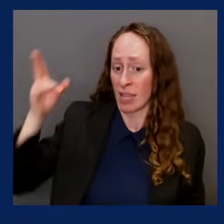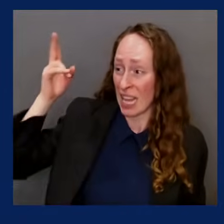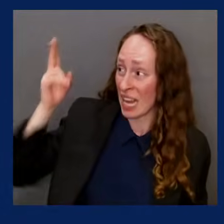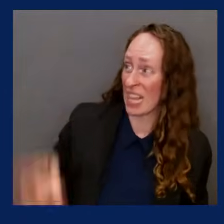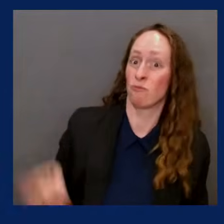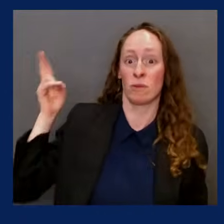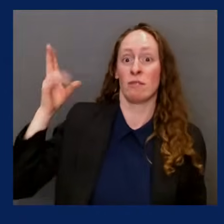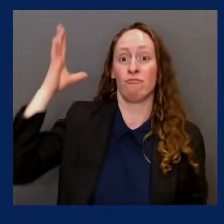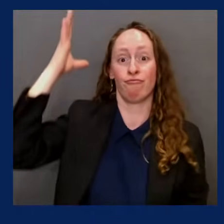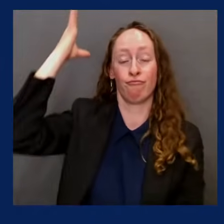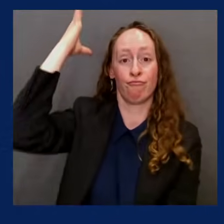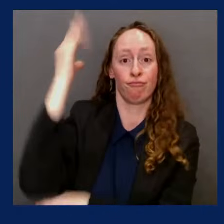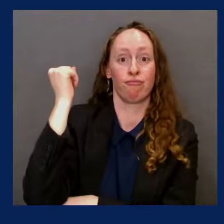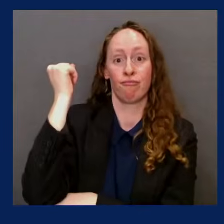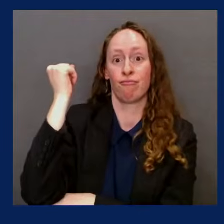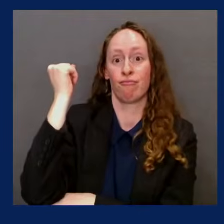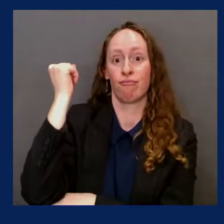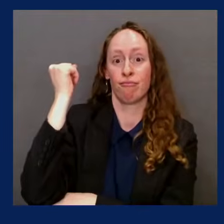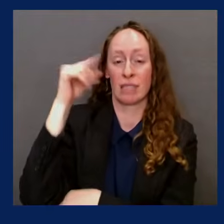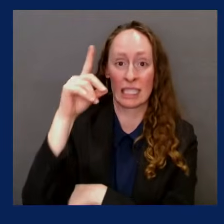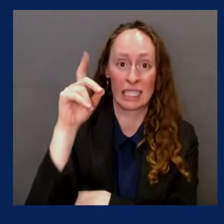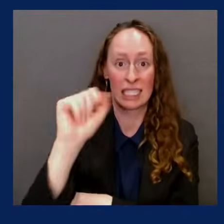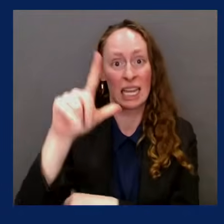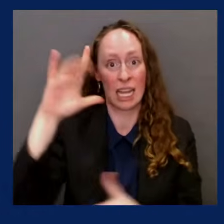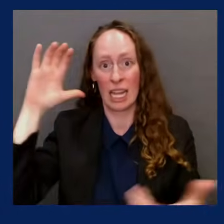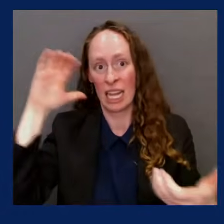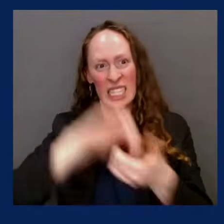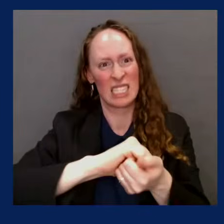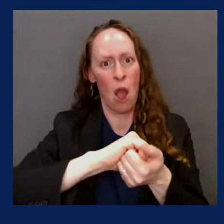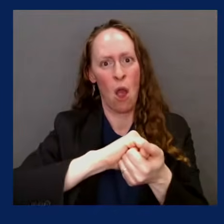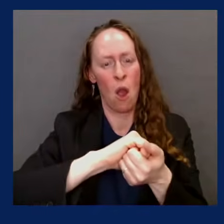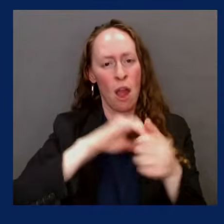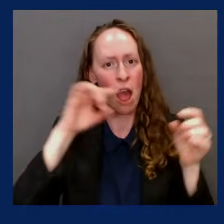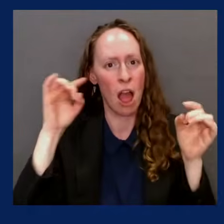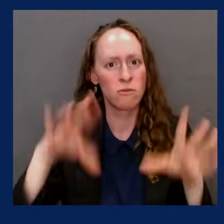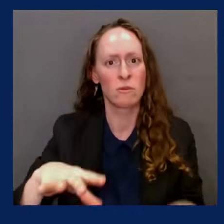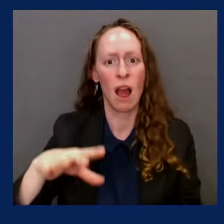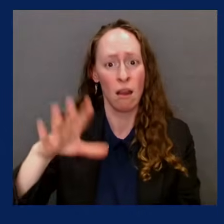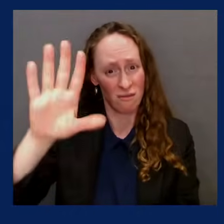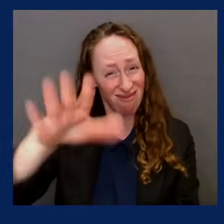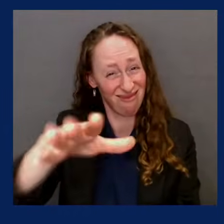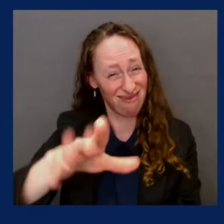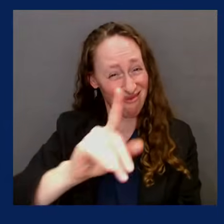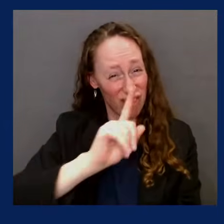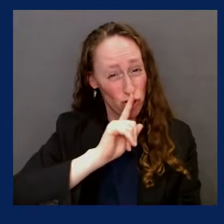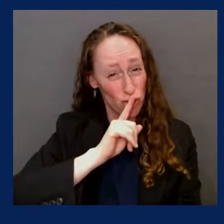Can you give a personal guarantee that you can get all the necessary legislation through Congress